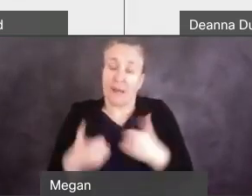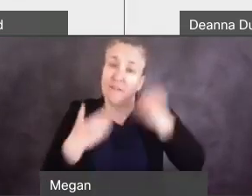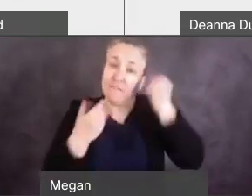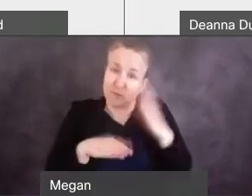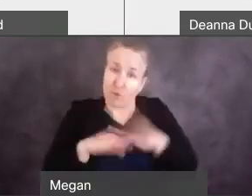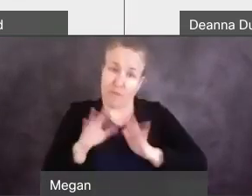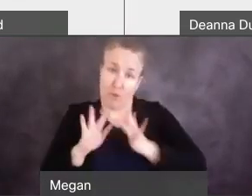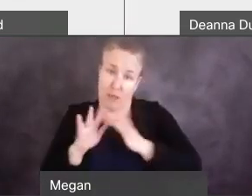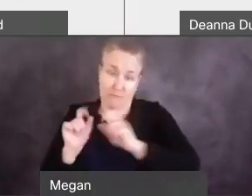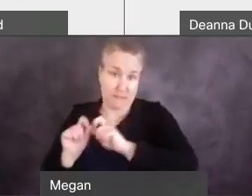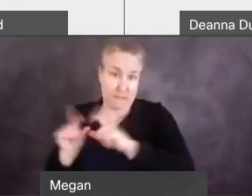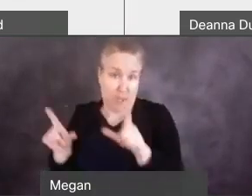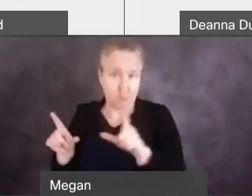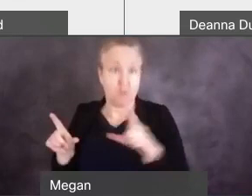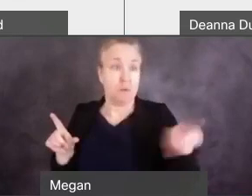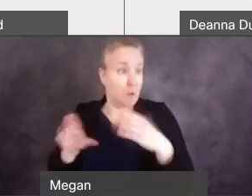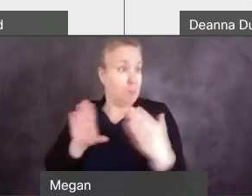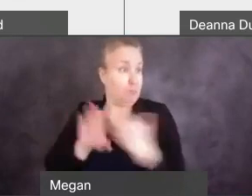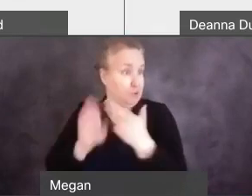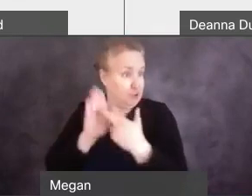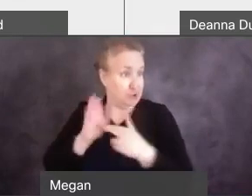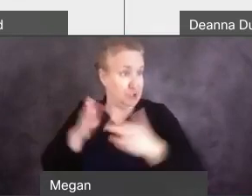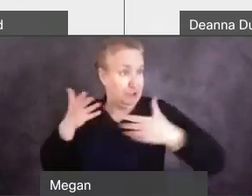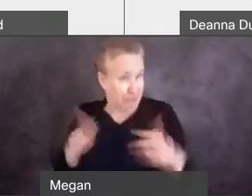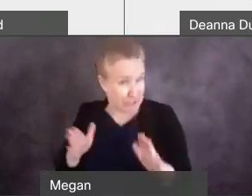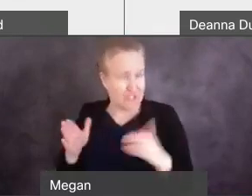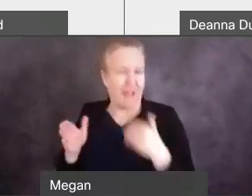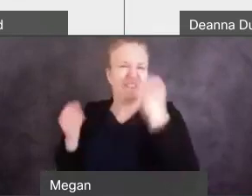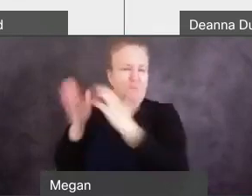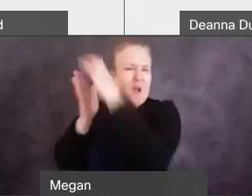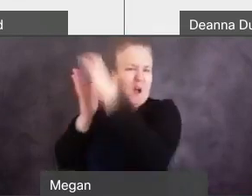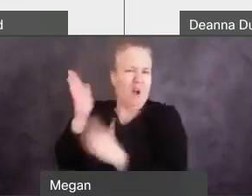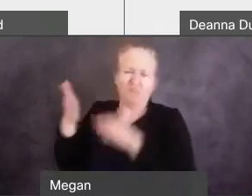those of you who have pre-registered some idea of where you are in the line.